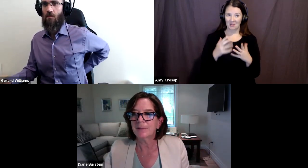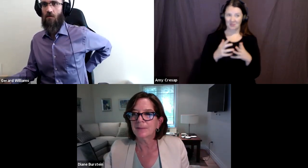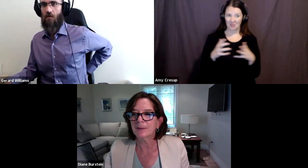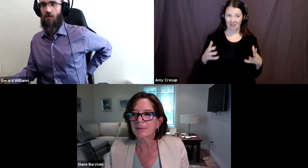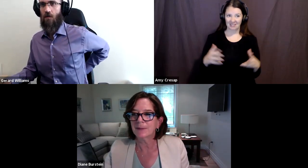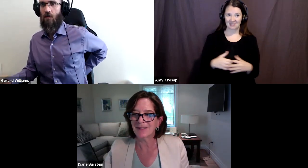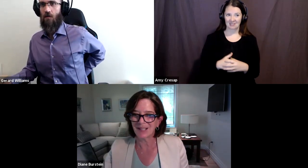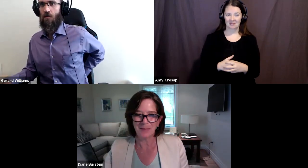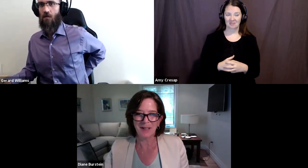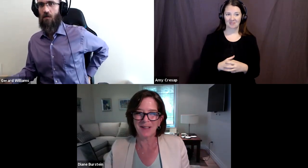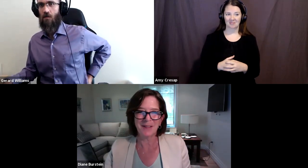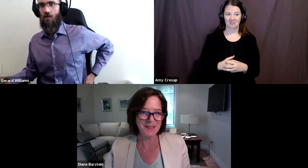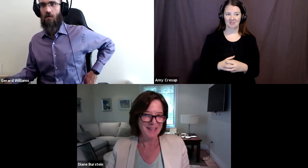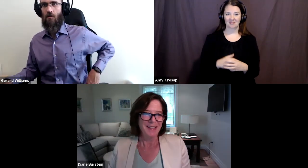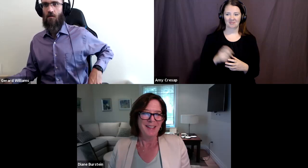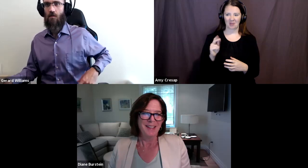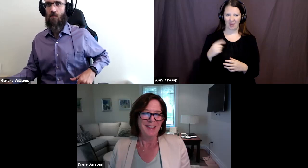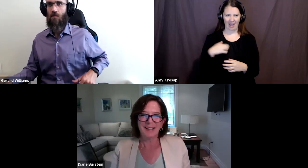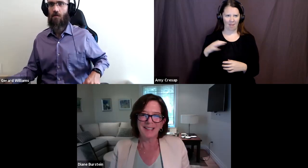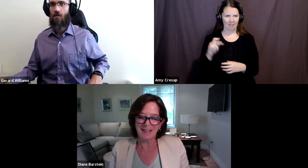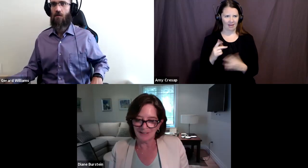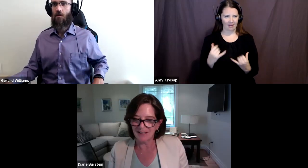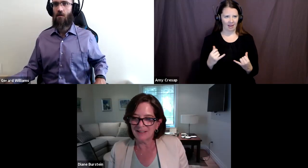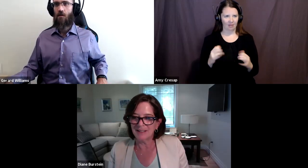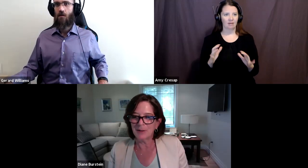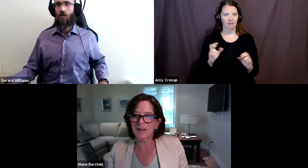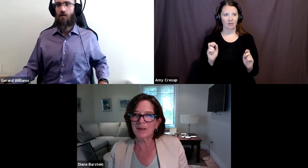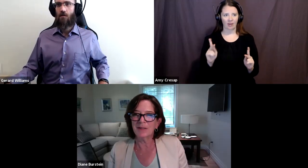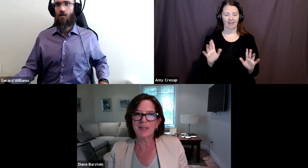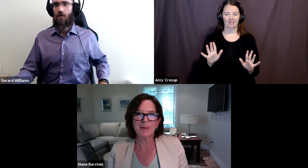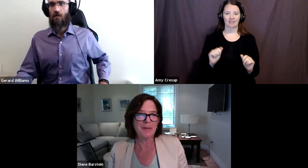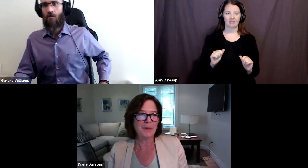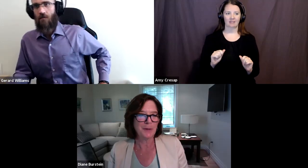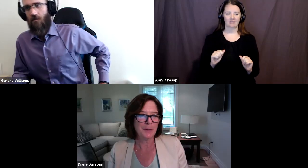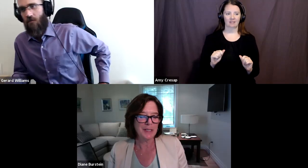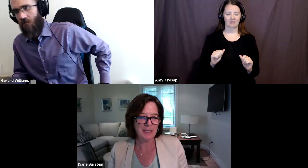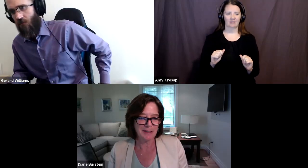I'm back on there. In order to leave some time for questions